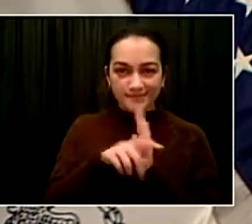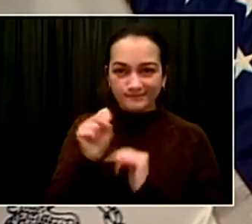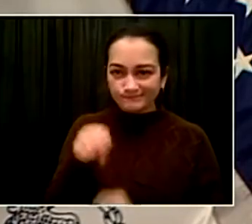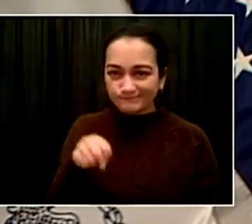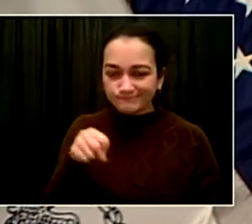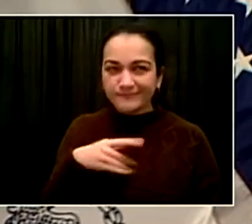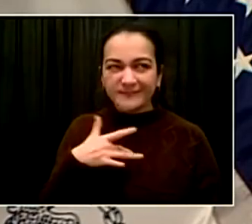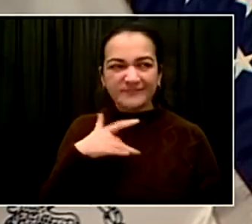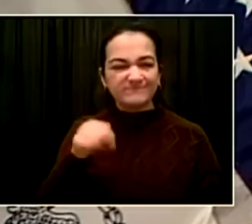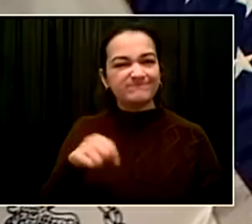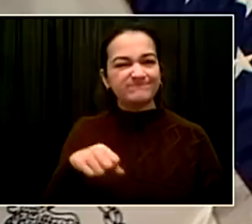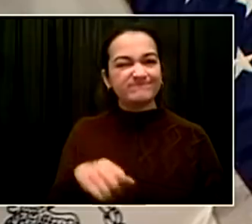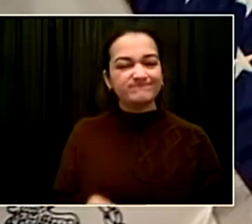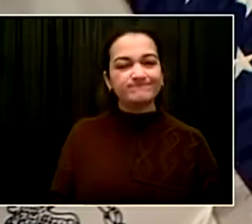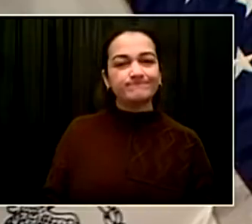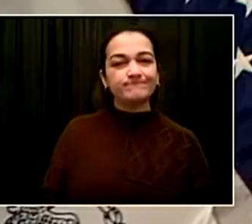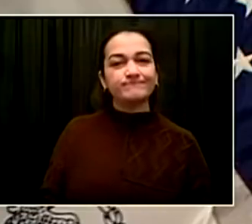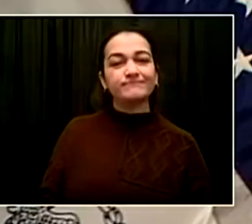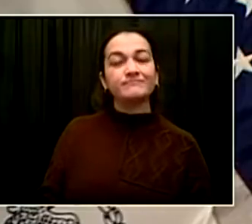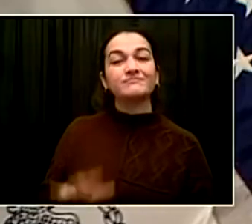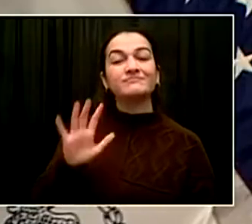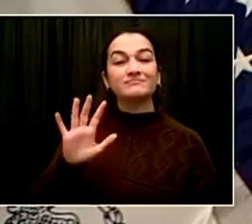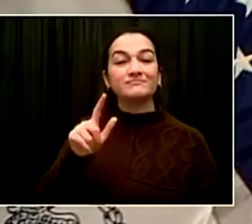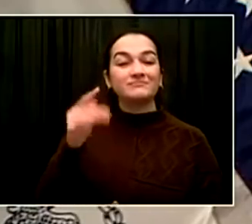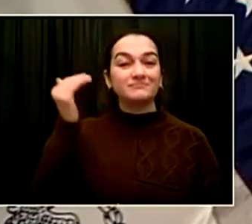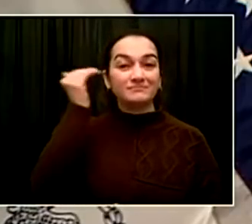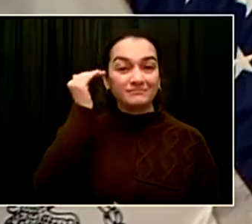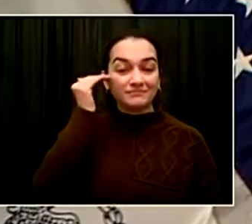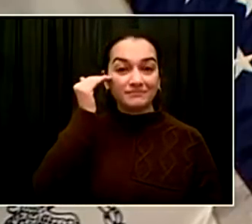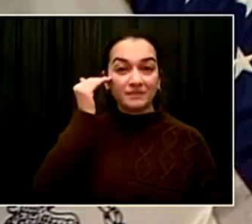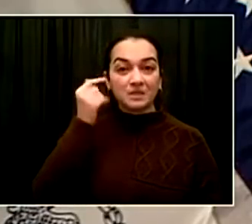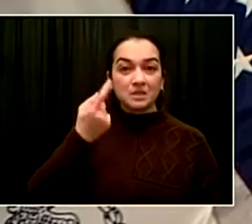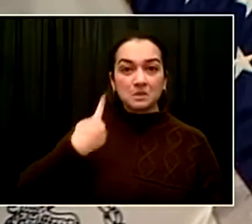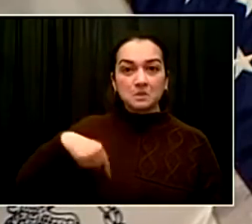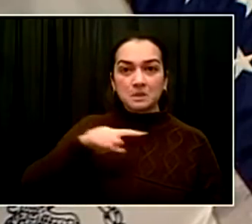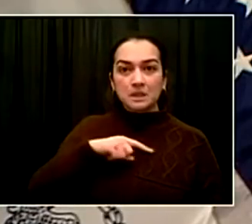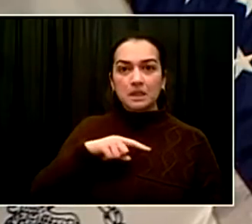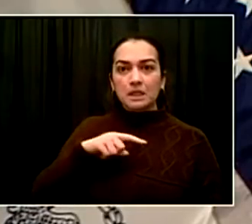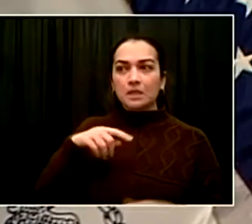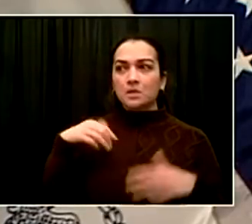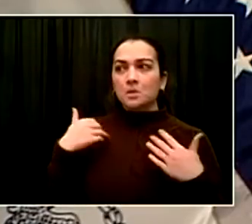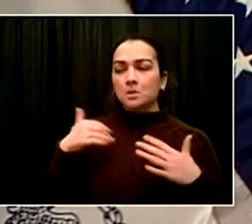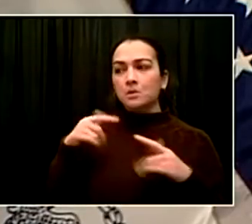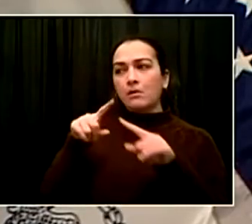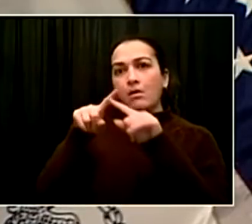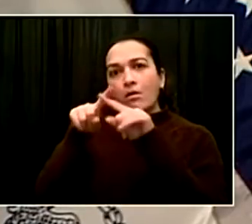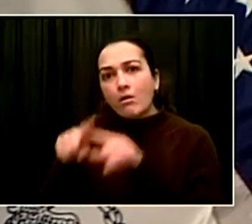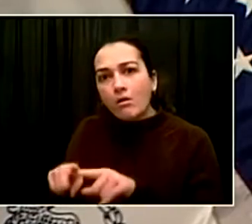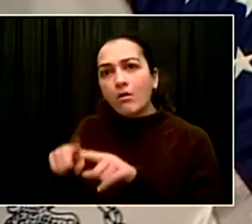UP. WE OBVIOUSLY HAVE SEEN THIS CHALLENGE BEFORE AND BEEN THROUGH IT BEFORE. ONE OF THE VERY PEOPLE WE DEPEND ON THEMSELVES MIGHT GET